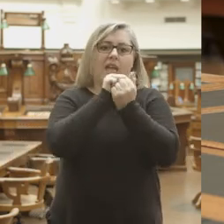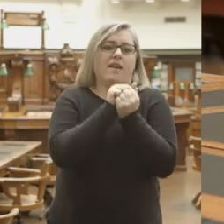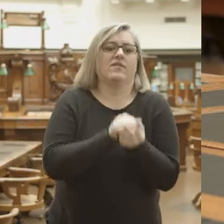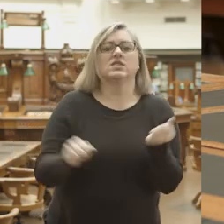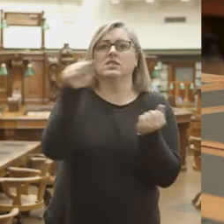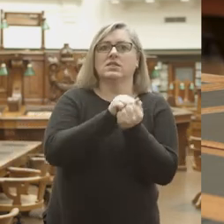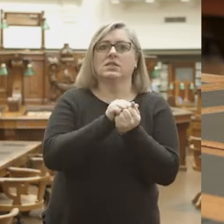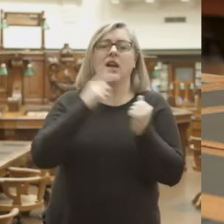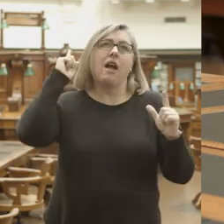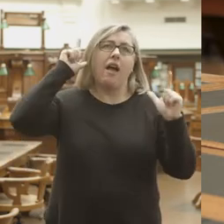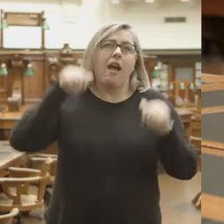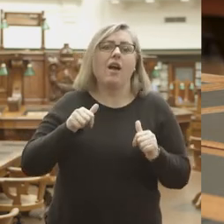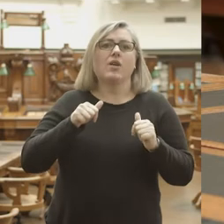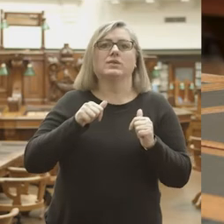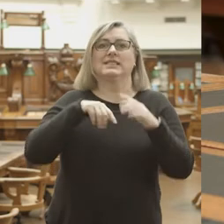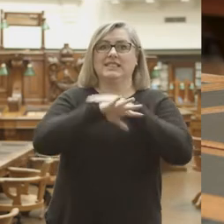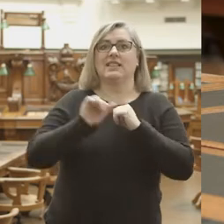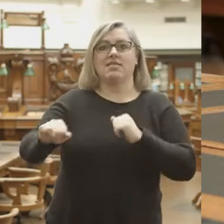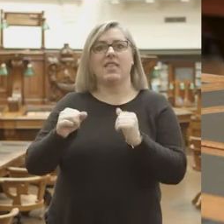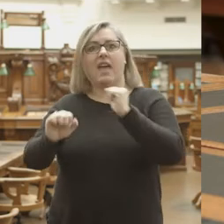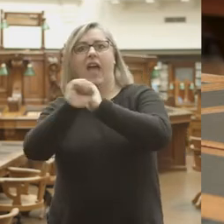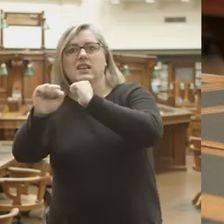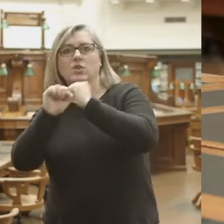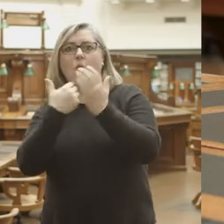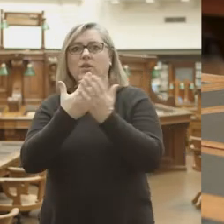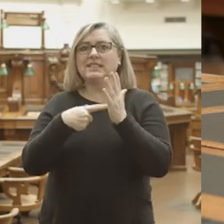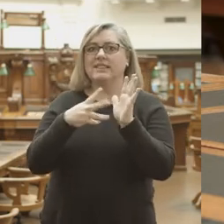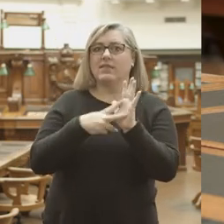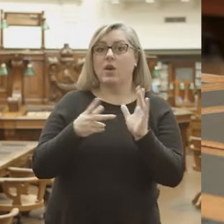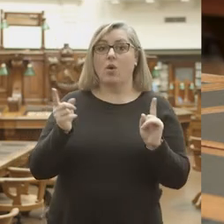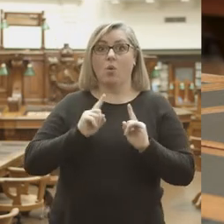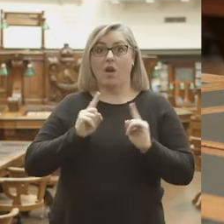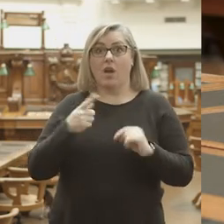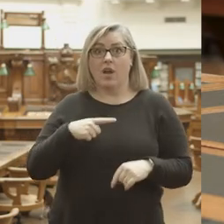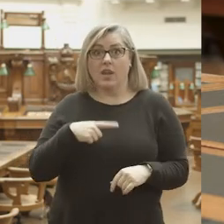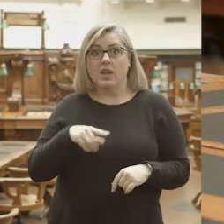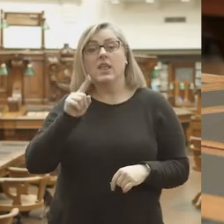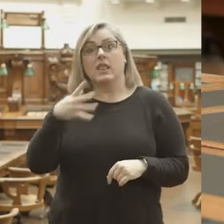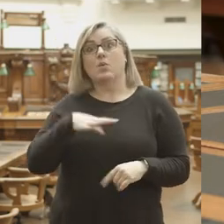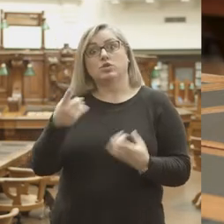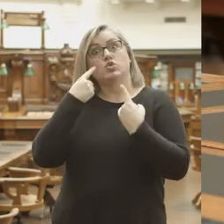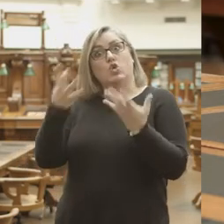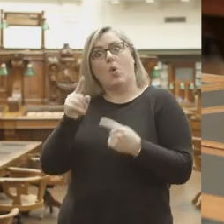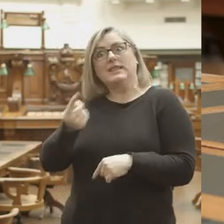ads not because they want to show you that the chips taste good but because they want to make you think